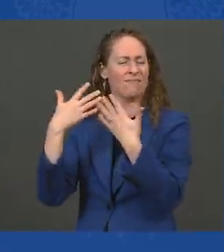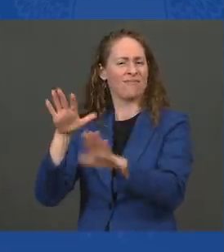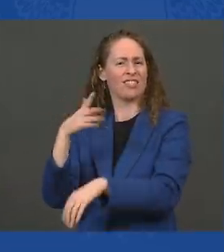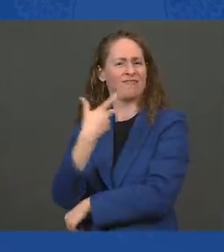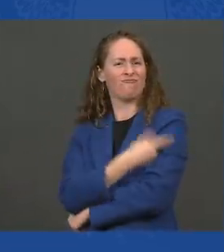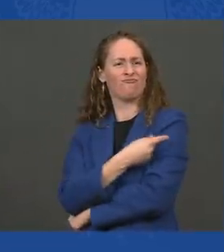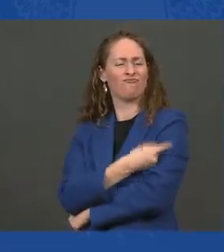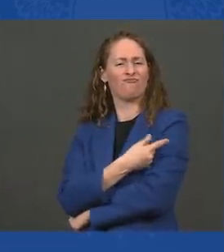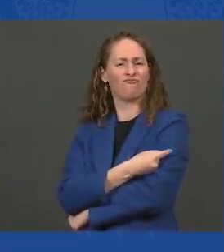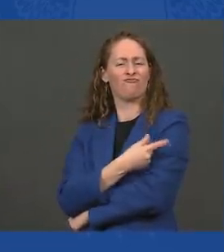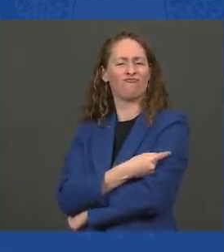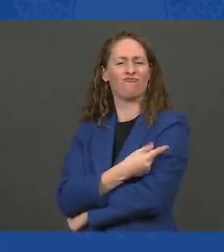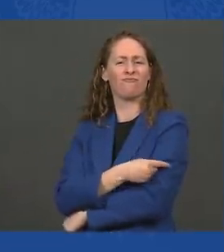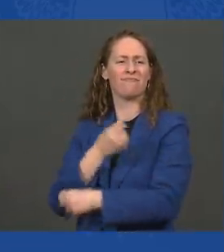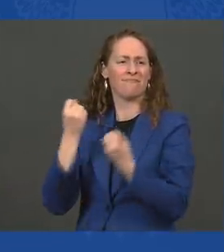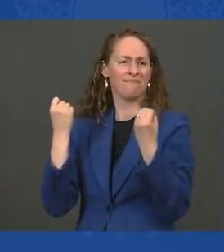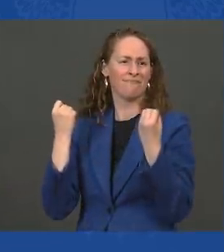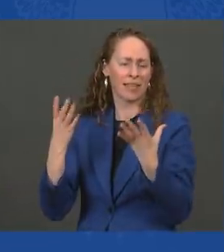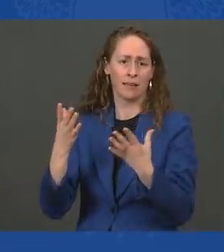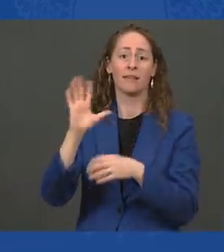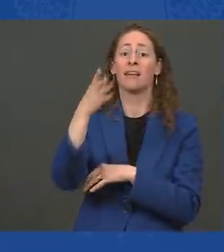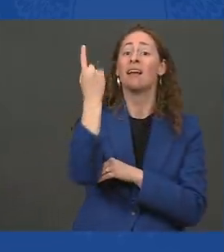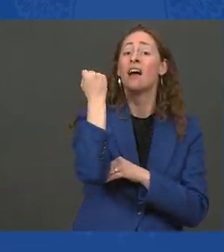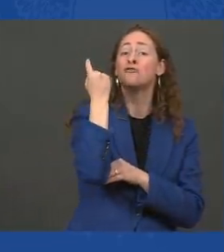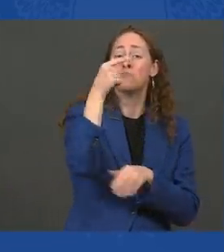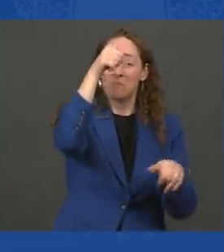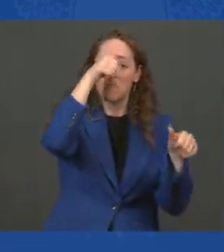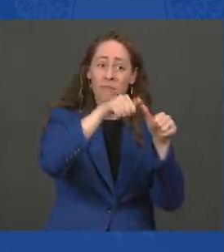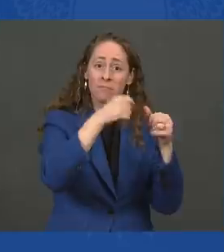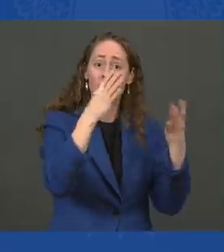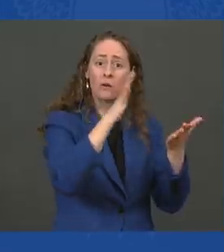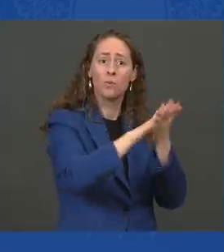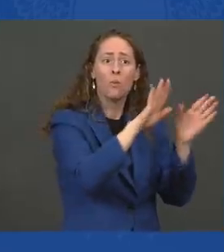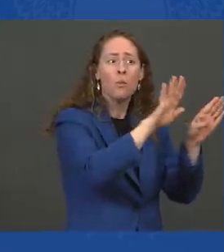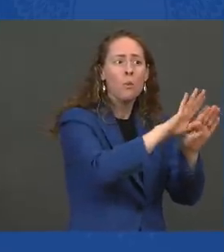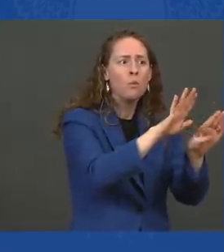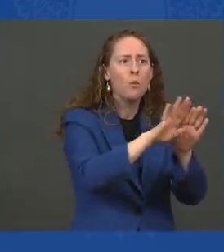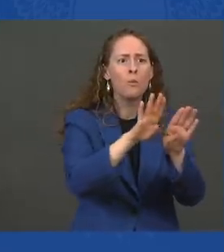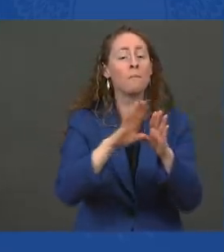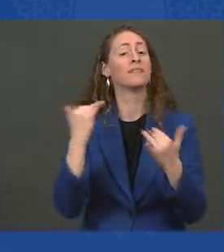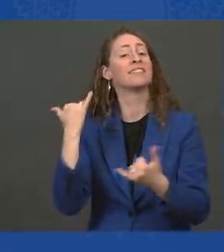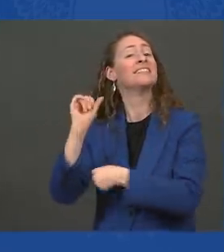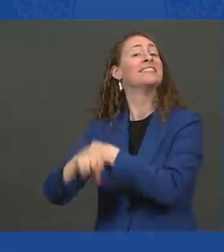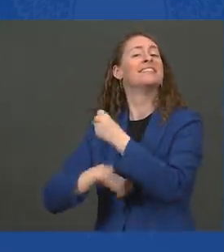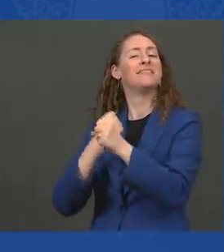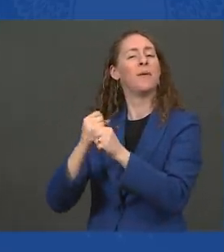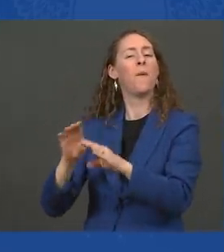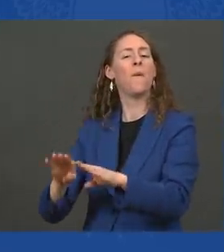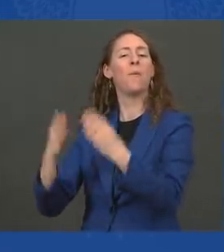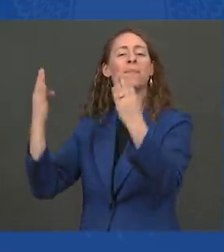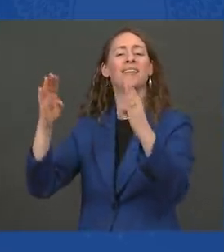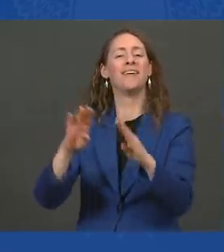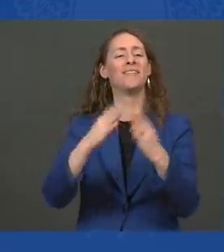And let me reiterate once more: We also now have booster shots that provide extra protection.